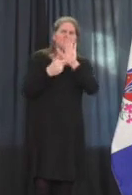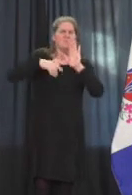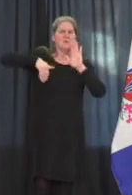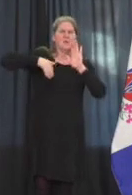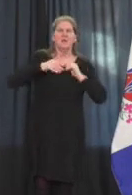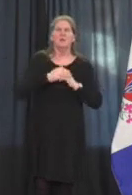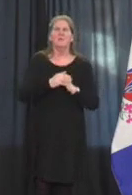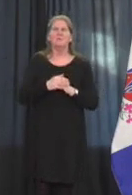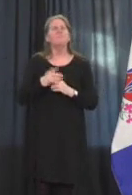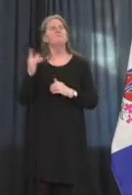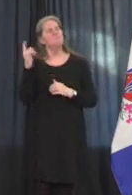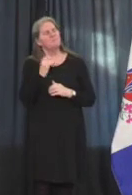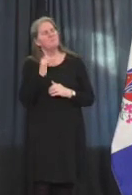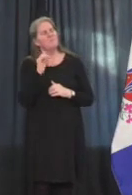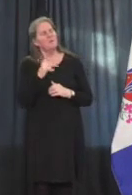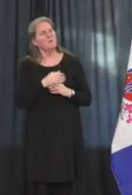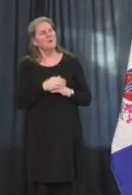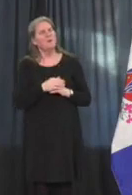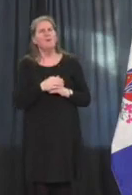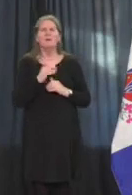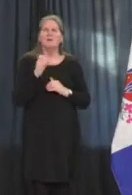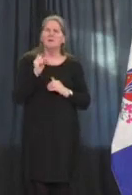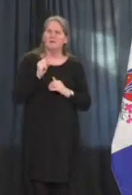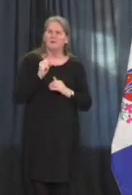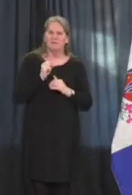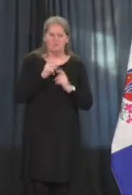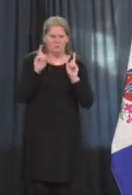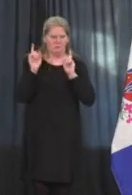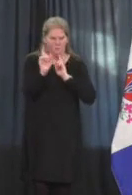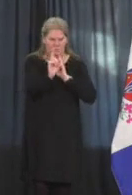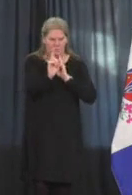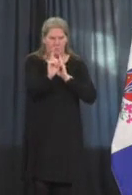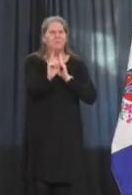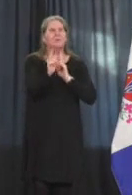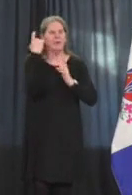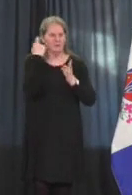STEVE? PEOPLE CAN FACE PENALTIES FOR NOT PHYSICAL DISTANCING.